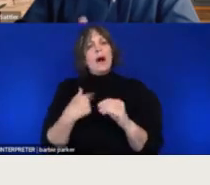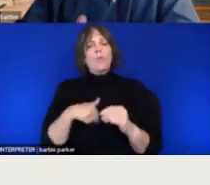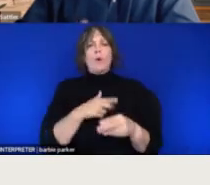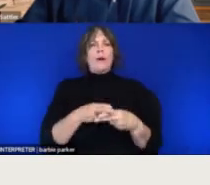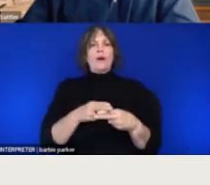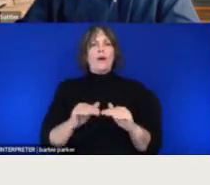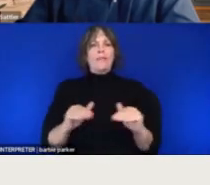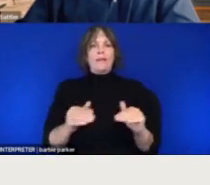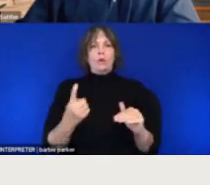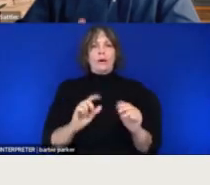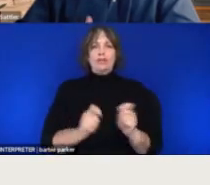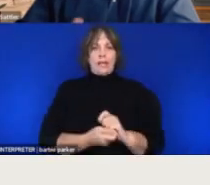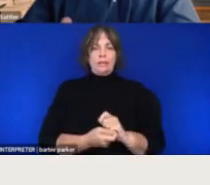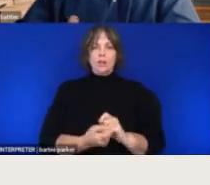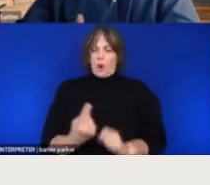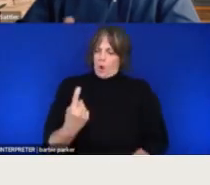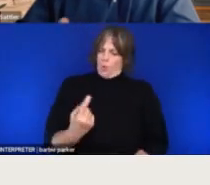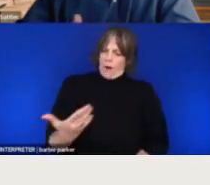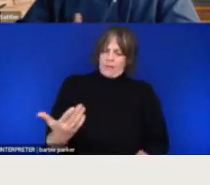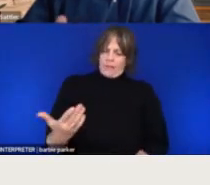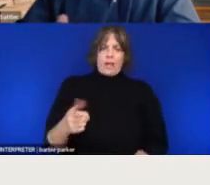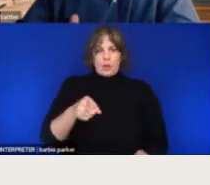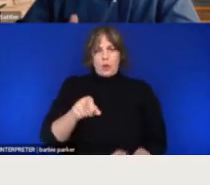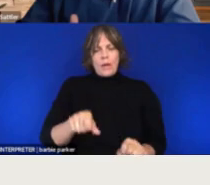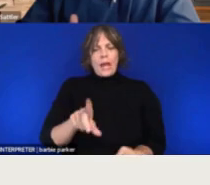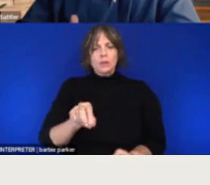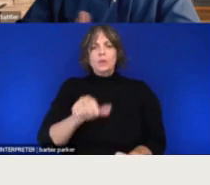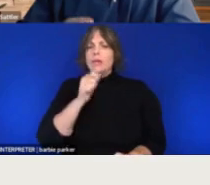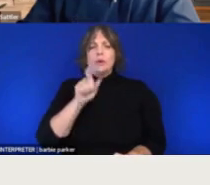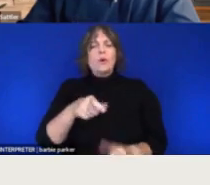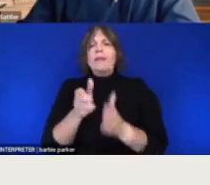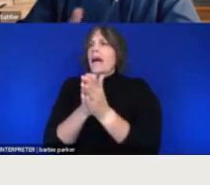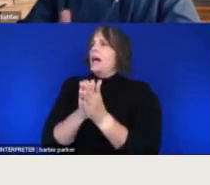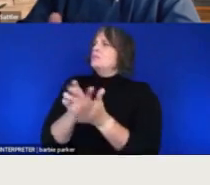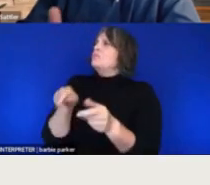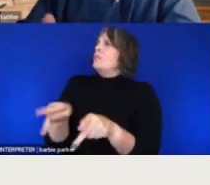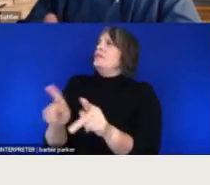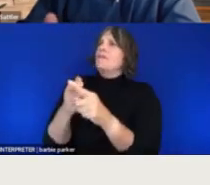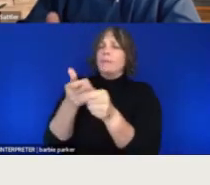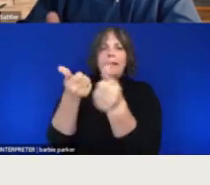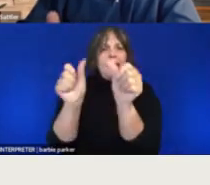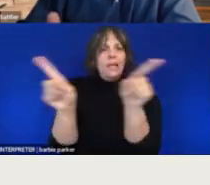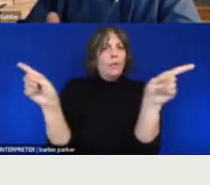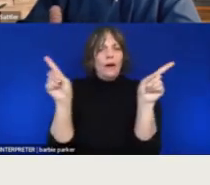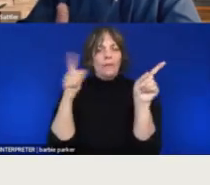you could do, that you don't have to ask anybody's permission for, and it would have the impact that you want. And then